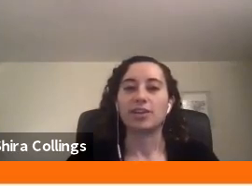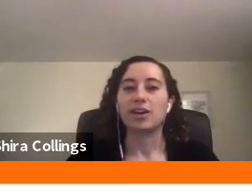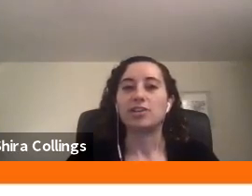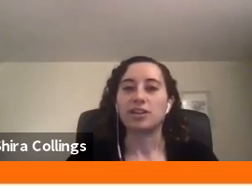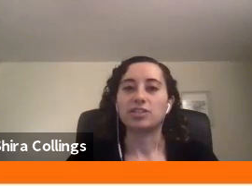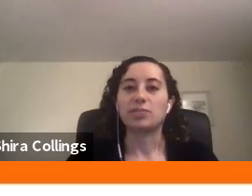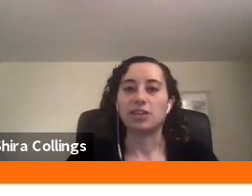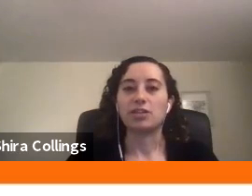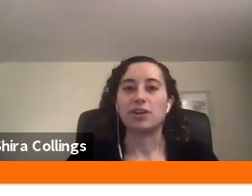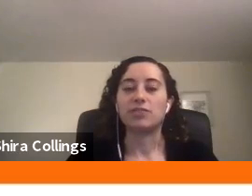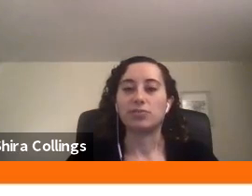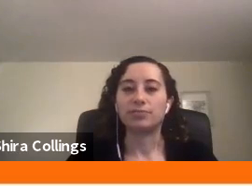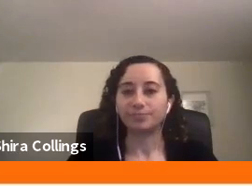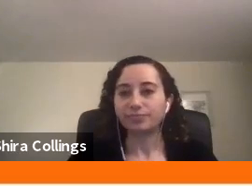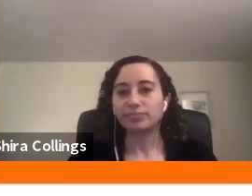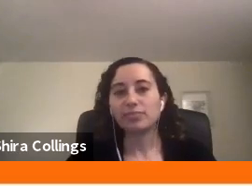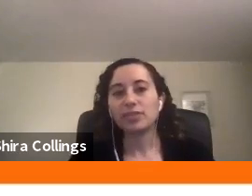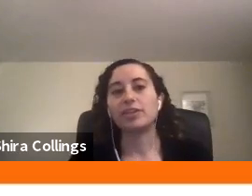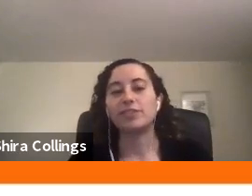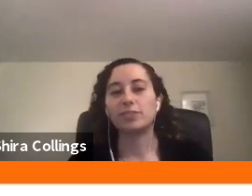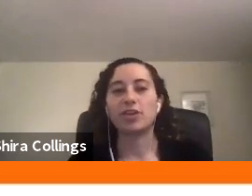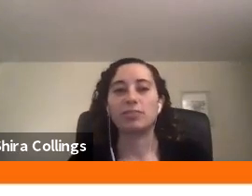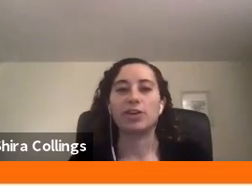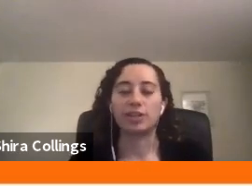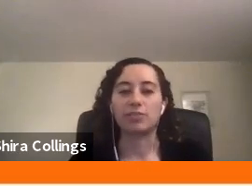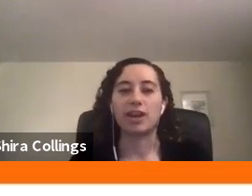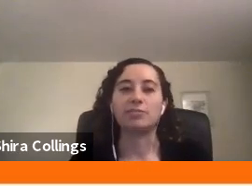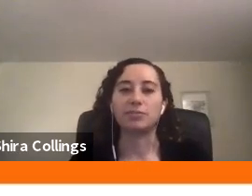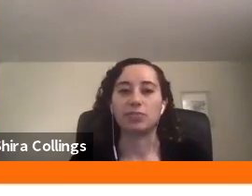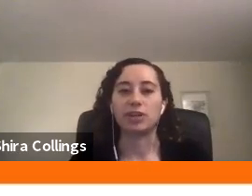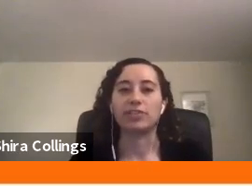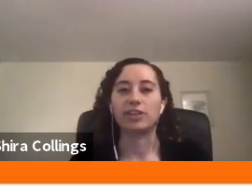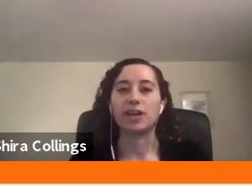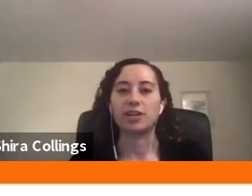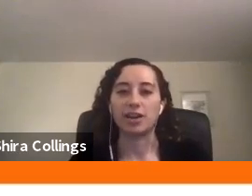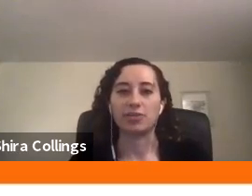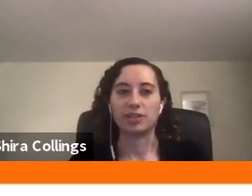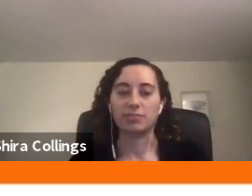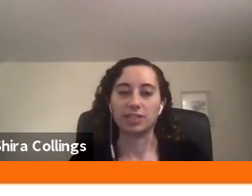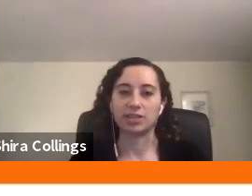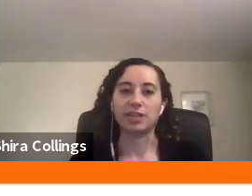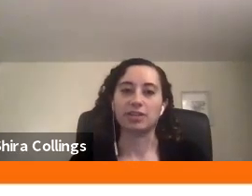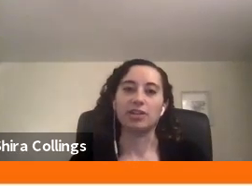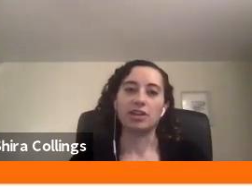and give the appearance that the food had been eaten. I would track everything I ate while making sure